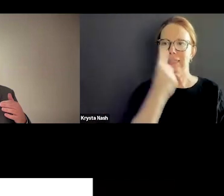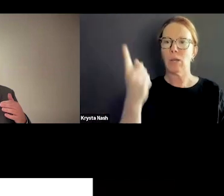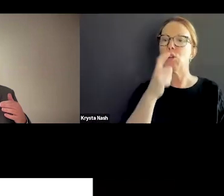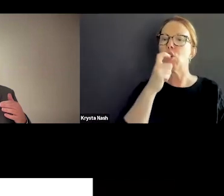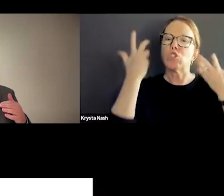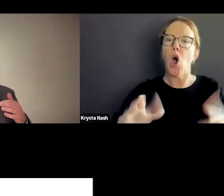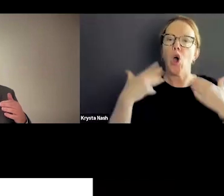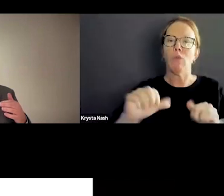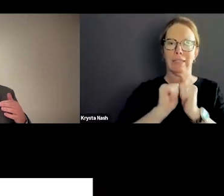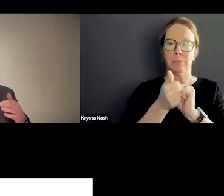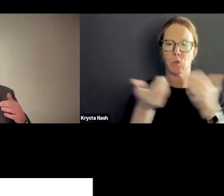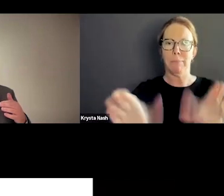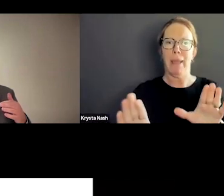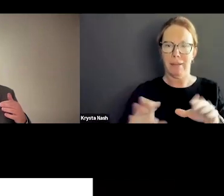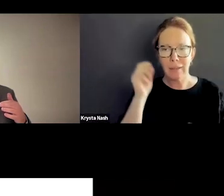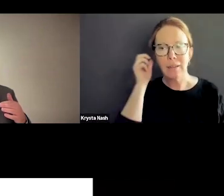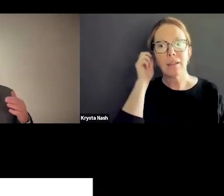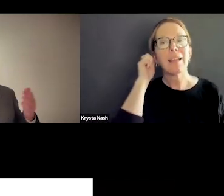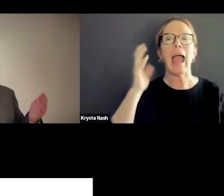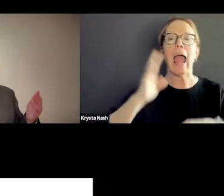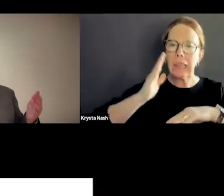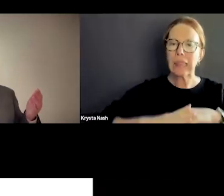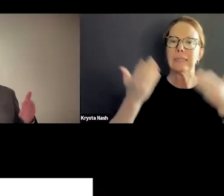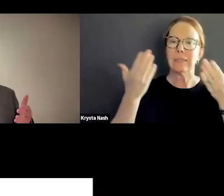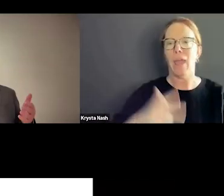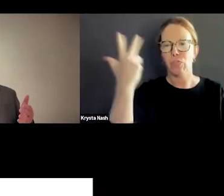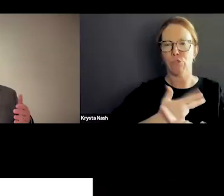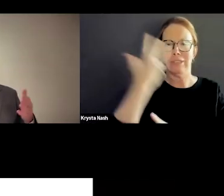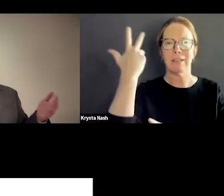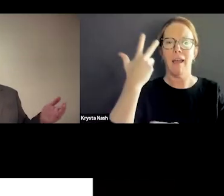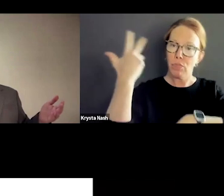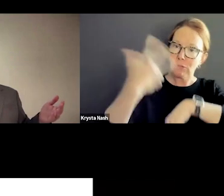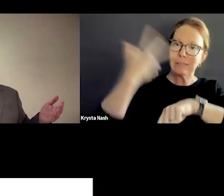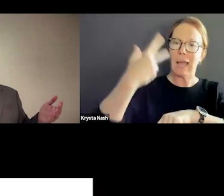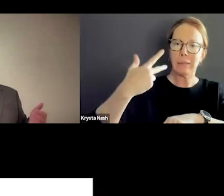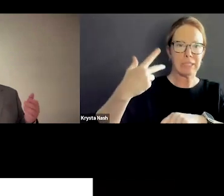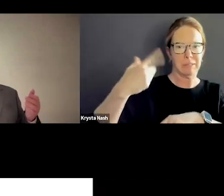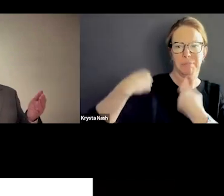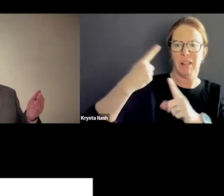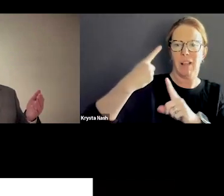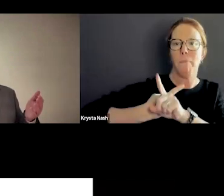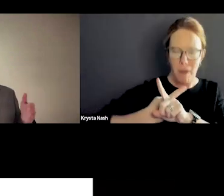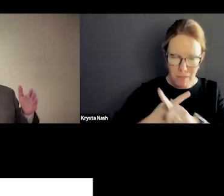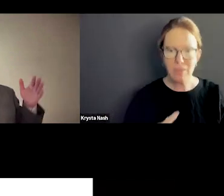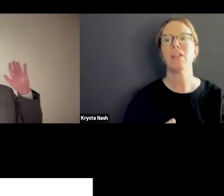They please at least bet three times in the last month. When we asked them during our screen, we actually asked